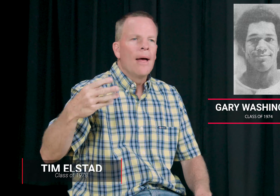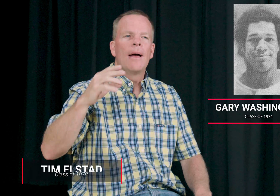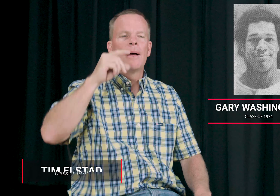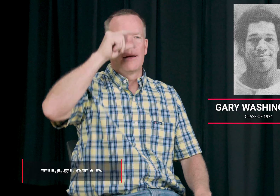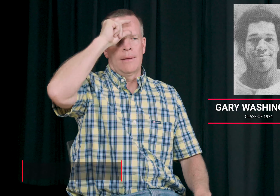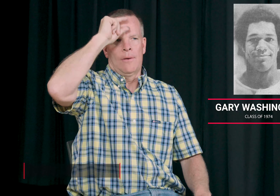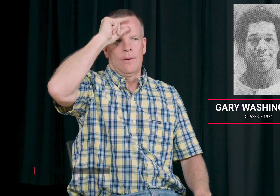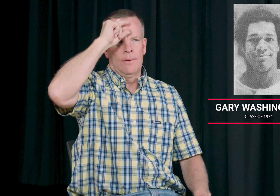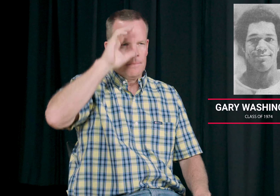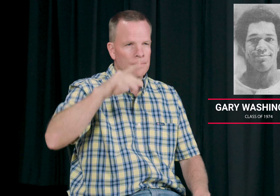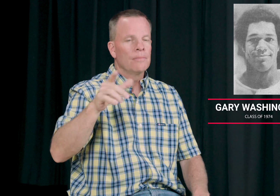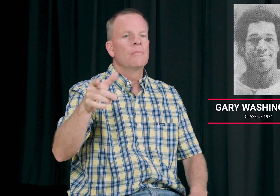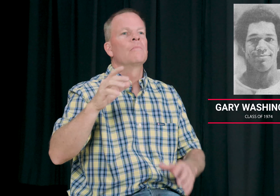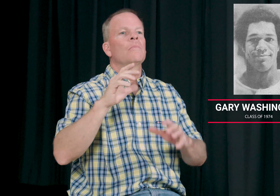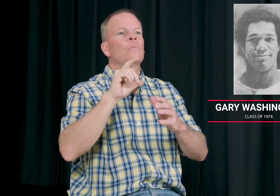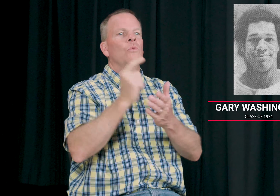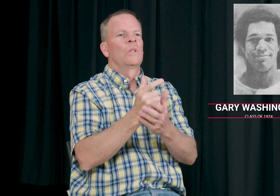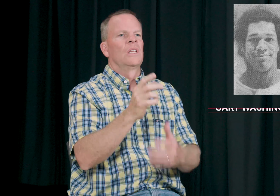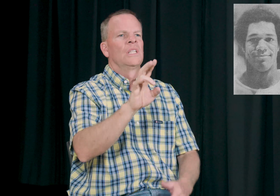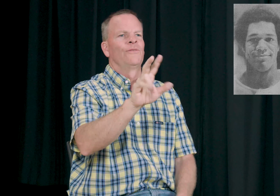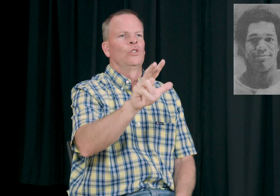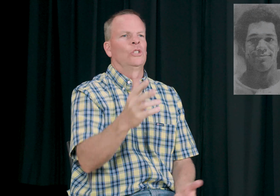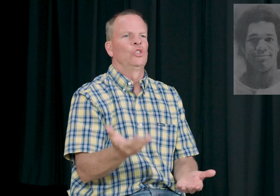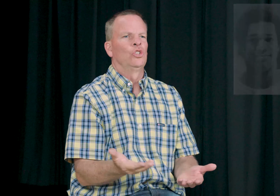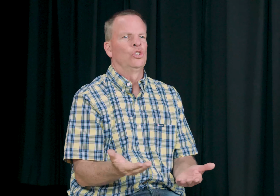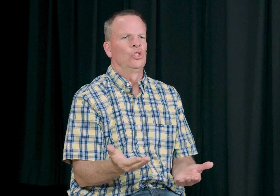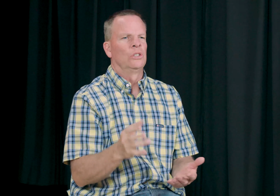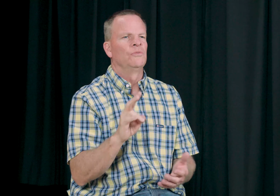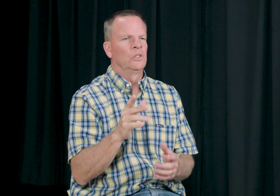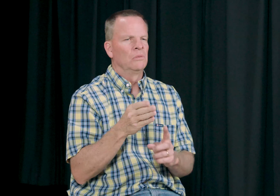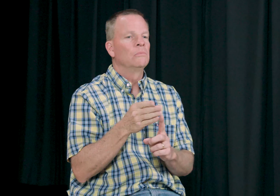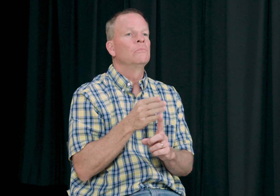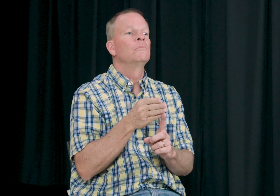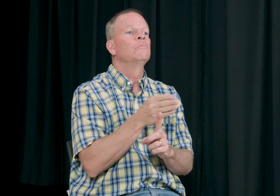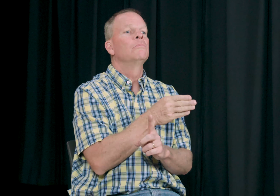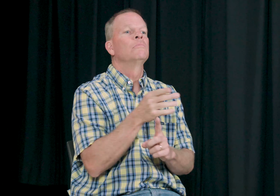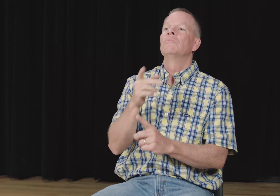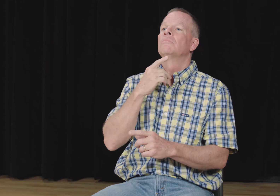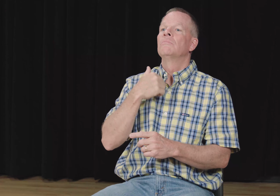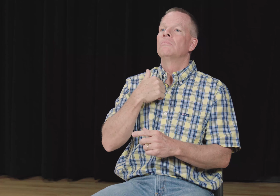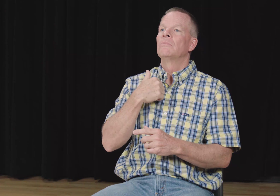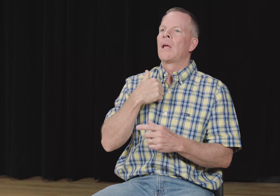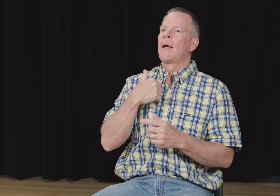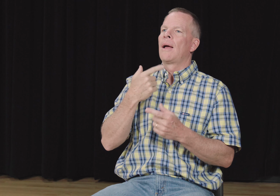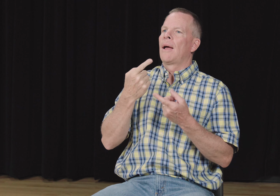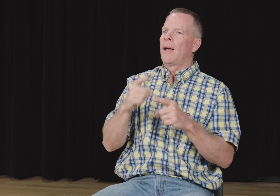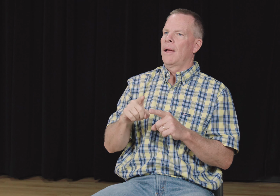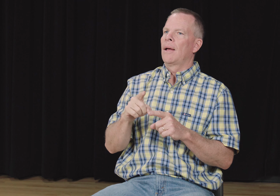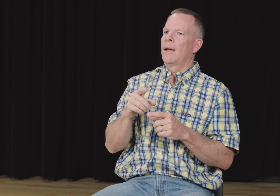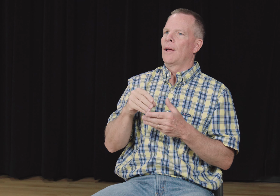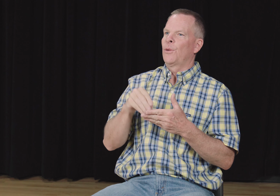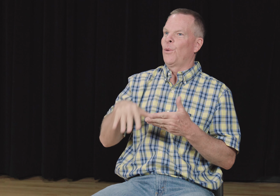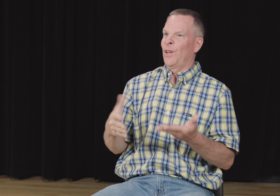Gary Washington, his name sign is a "G", up here, not like the commonly known sign for Washington. graduated from here in '73.